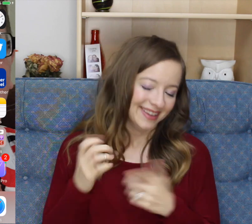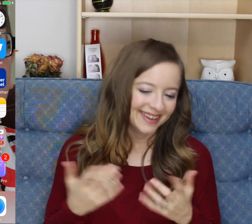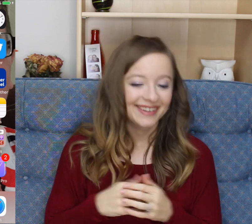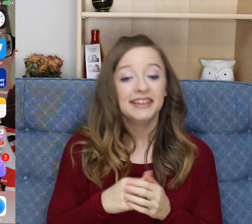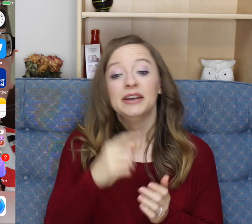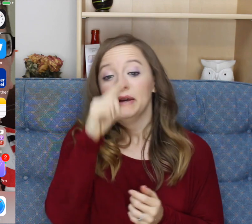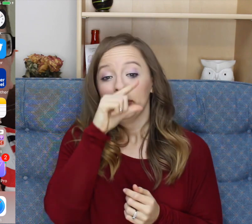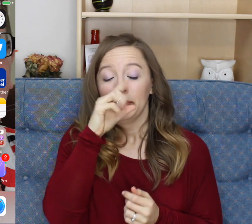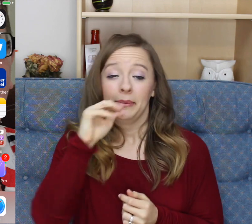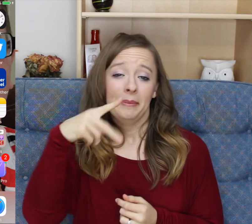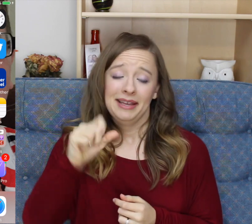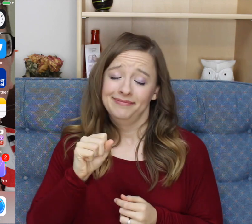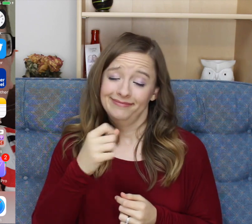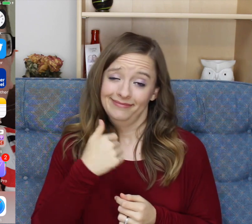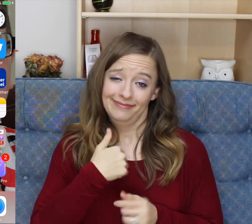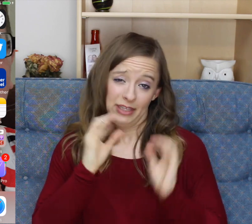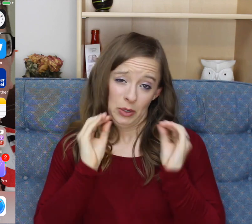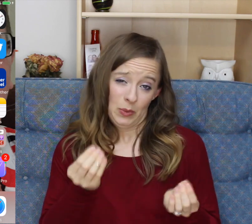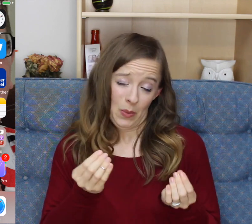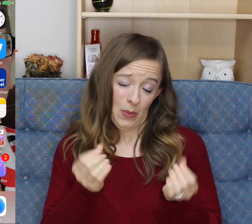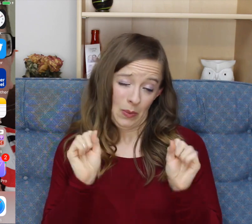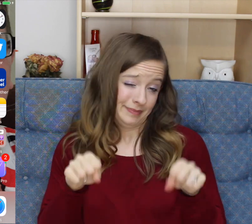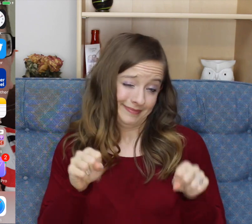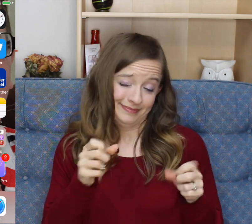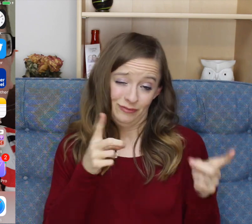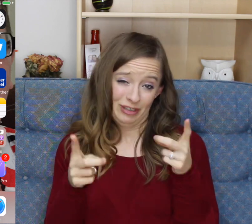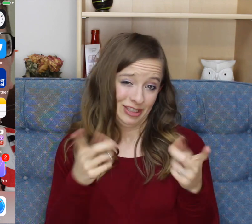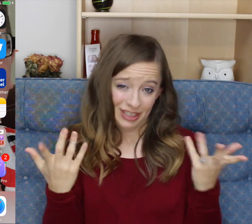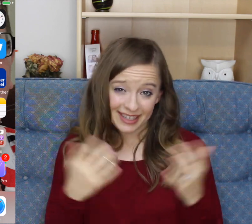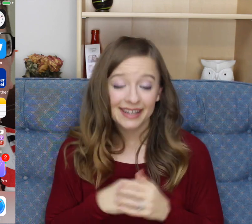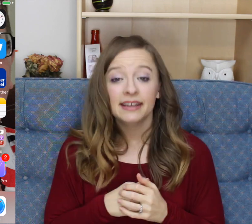Google Maps because I have no sense of direction.